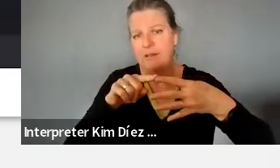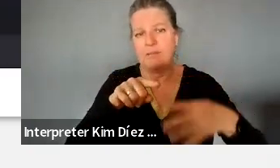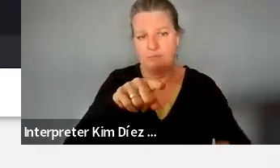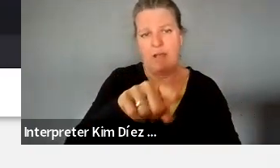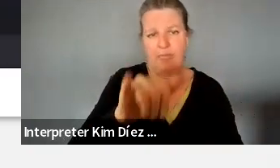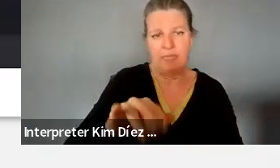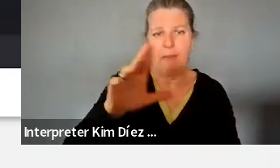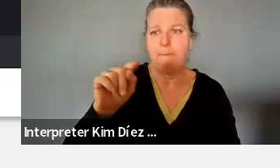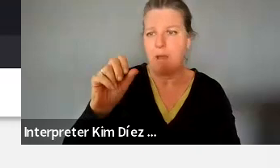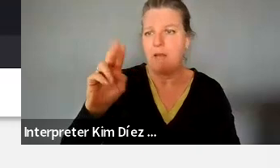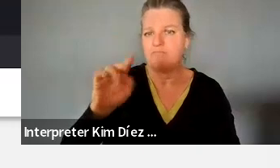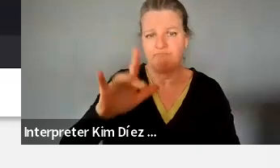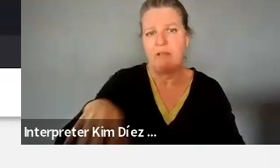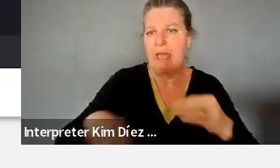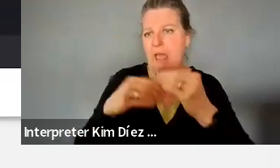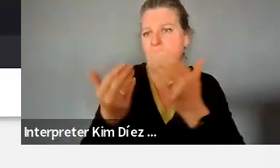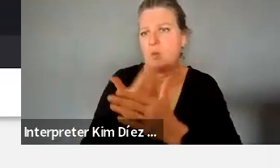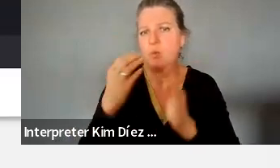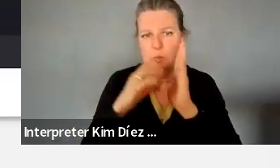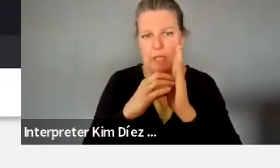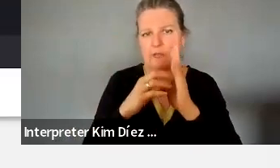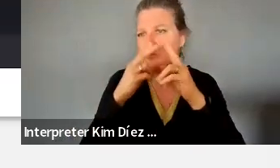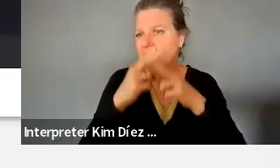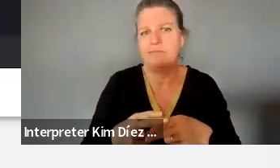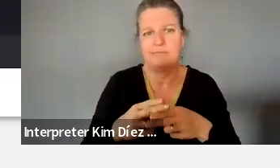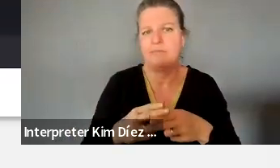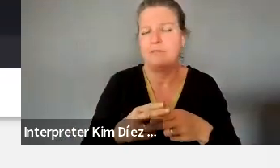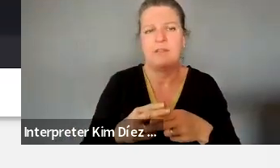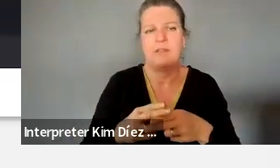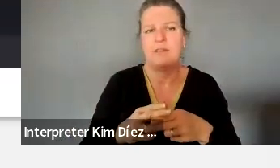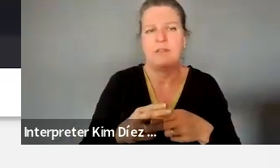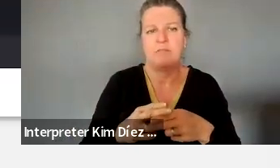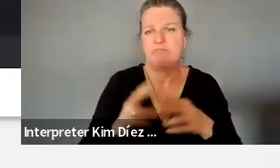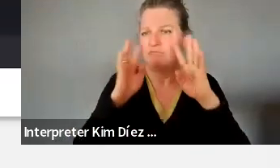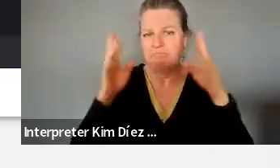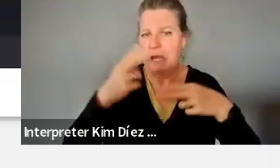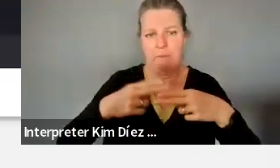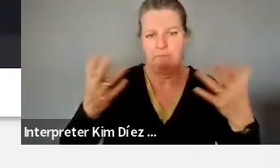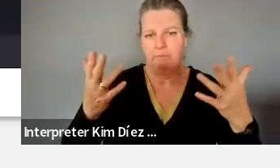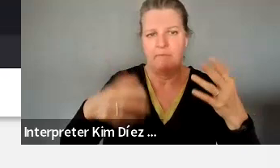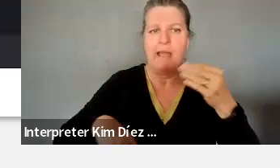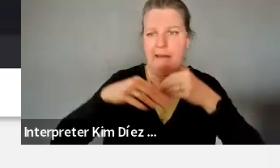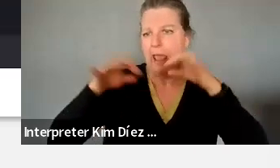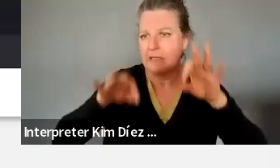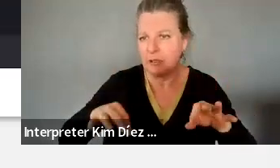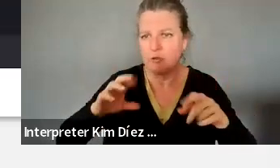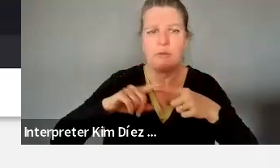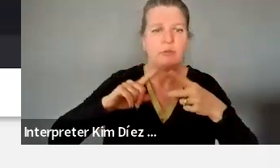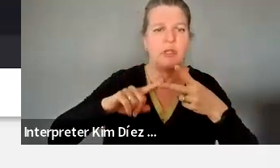Yu can just add a new section and you can title it and add descriptions or parameters of what it's for